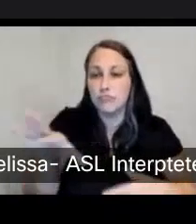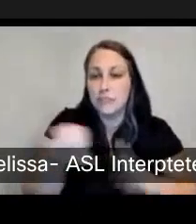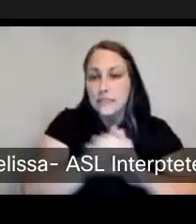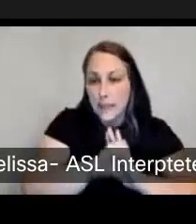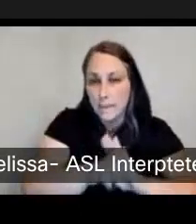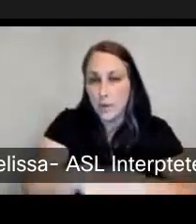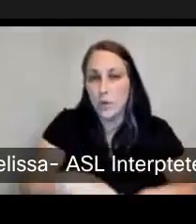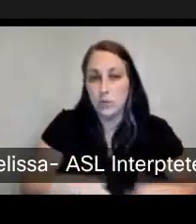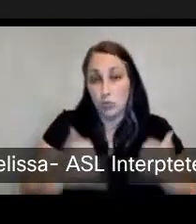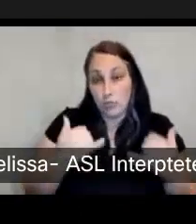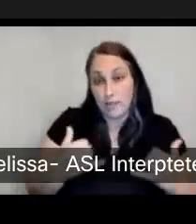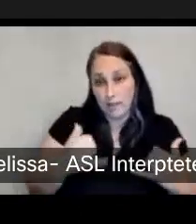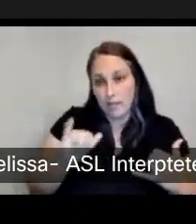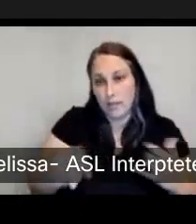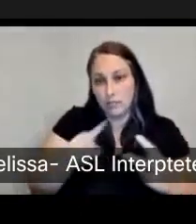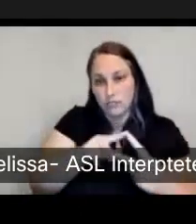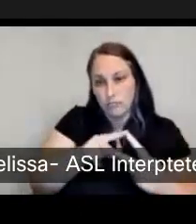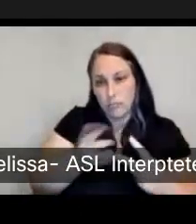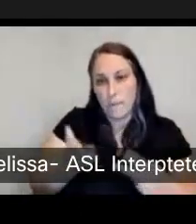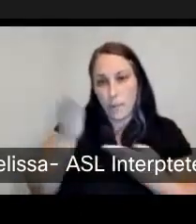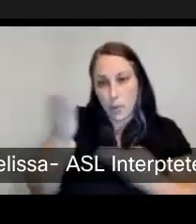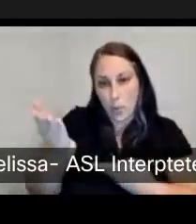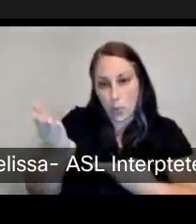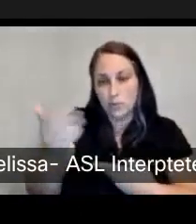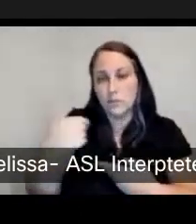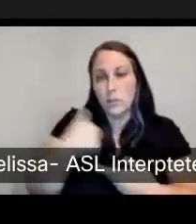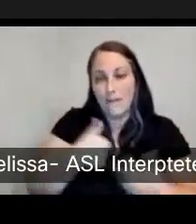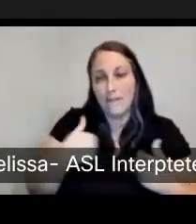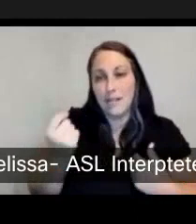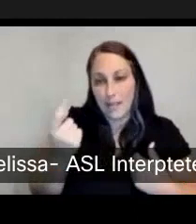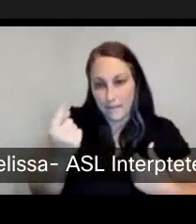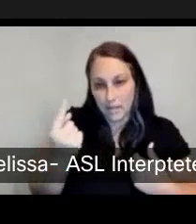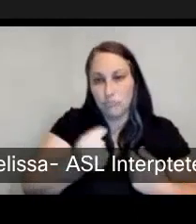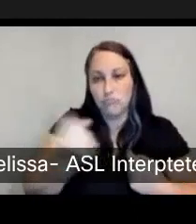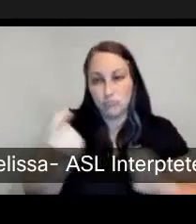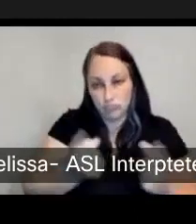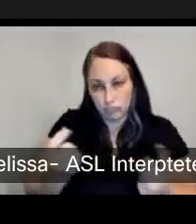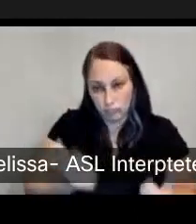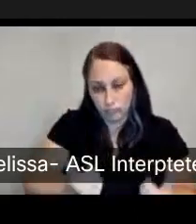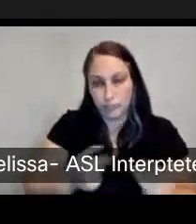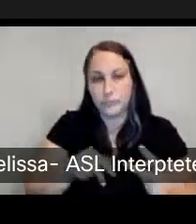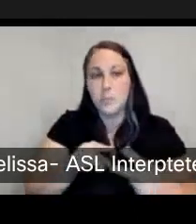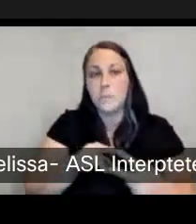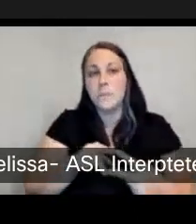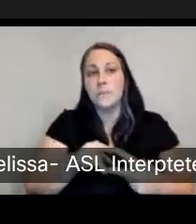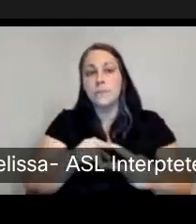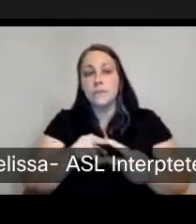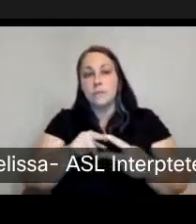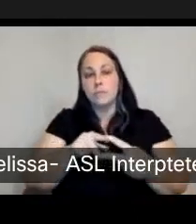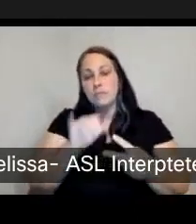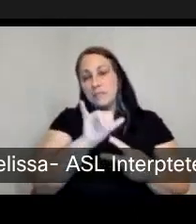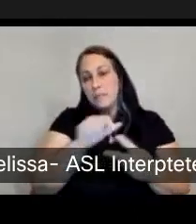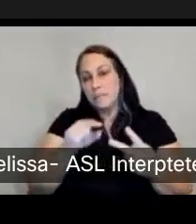right now that this we have the 11 that we're proposing um and uh the same with Ward 7 route